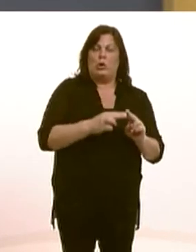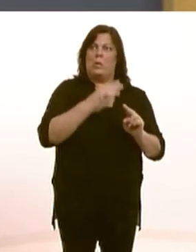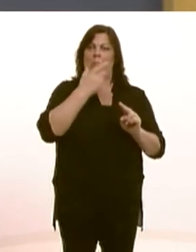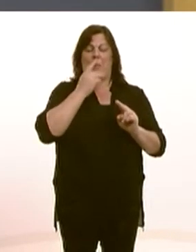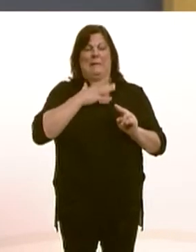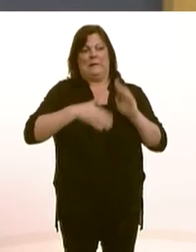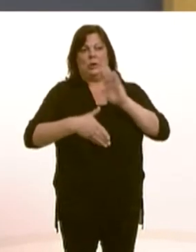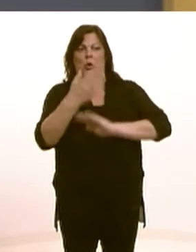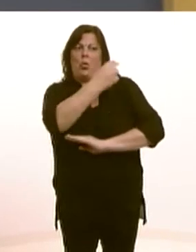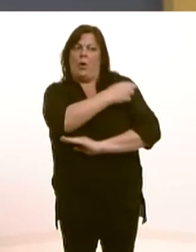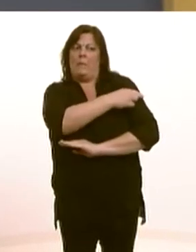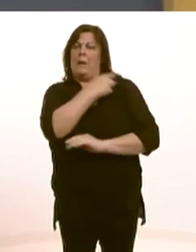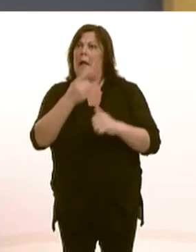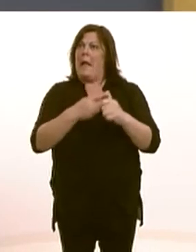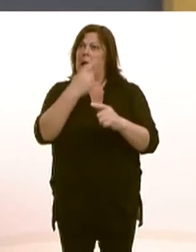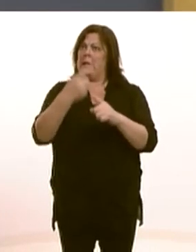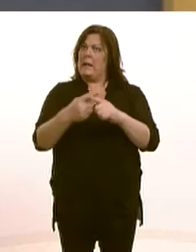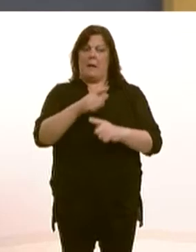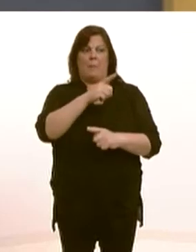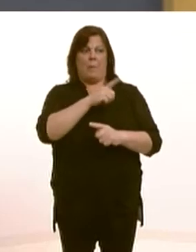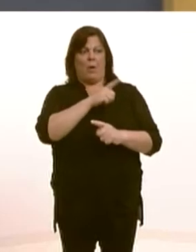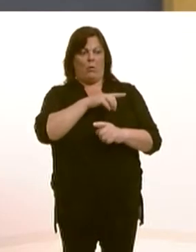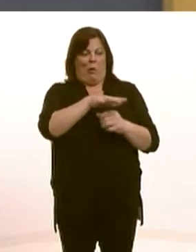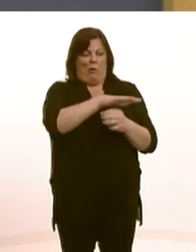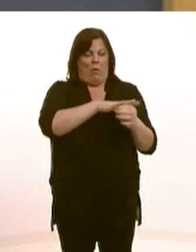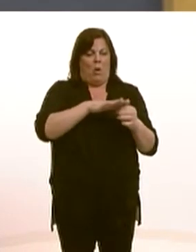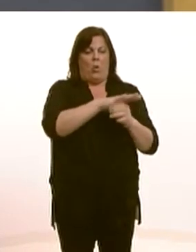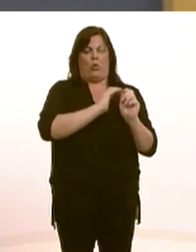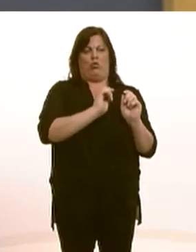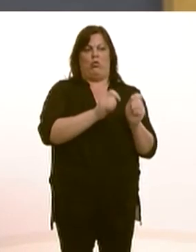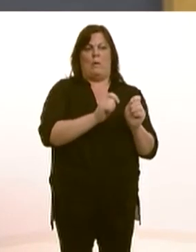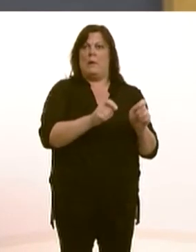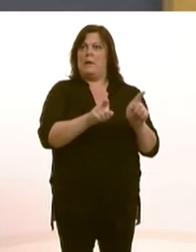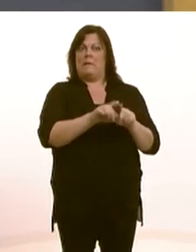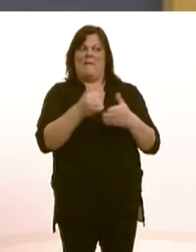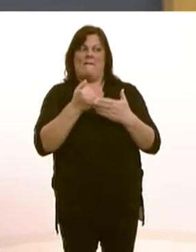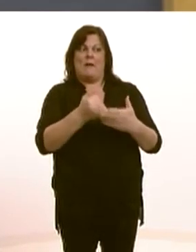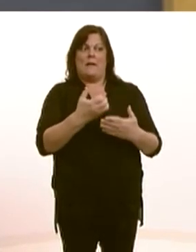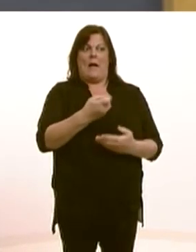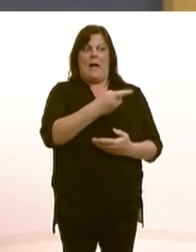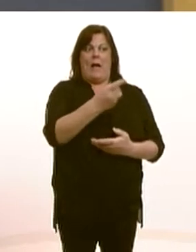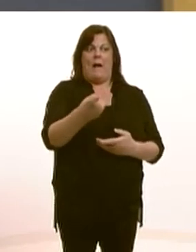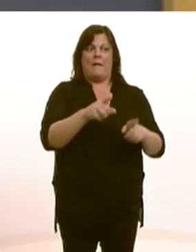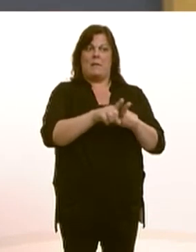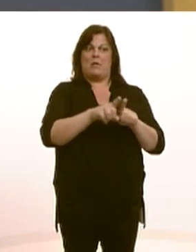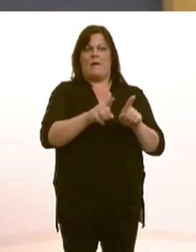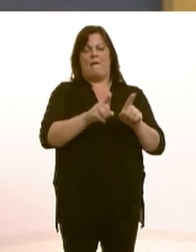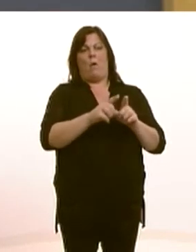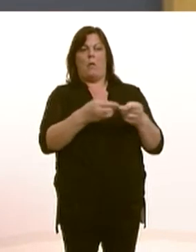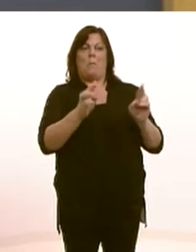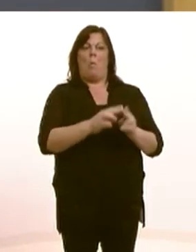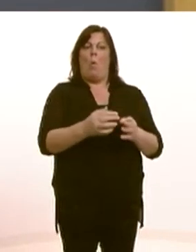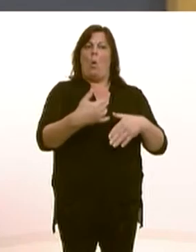areas by providing treatment and advice to low-level need, including minor wounds et cetera.